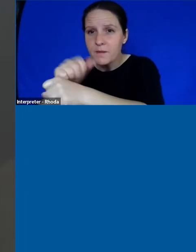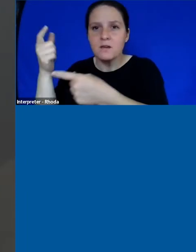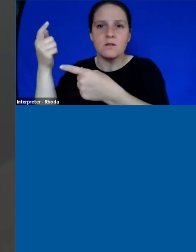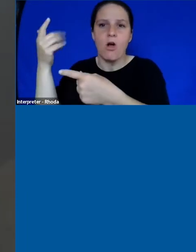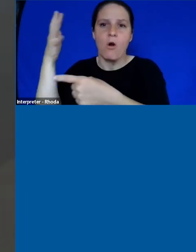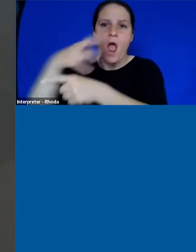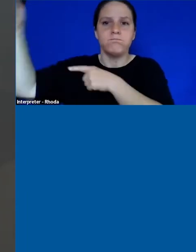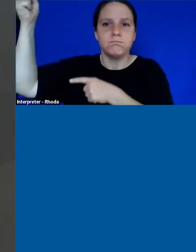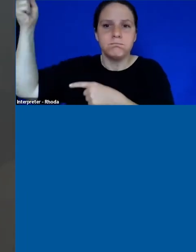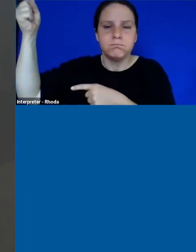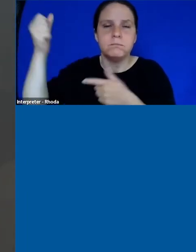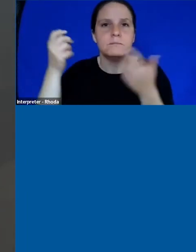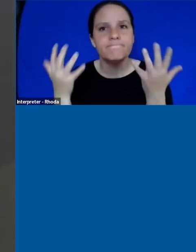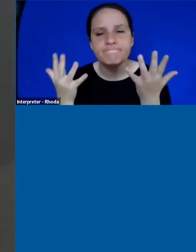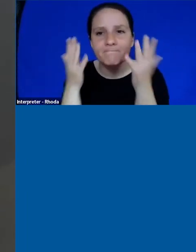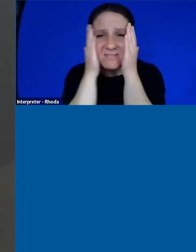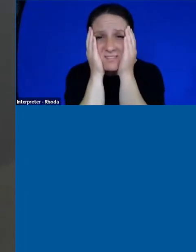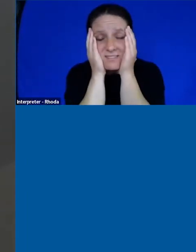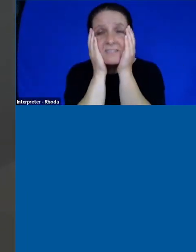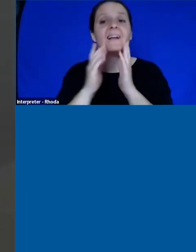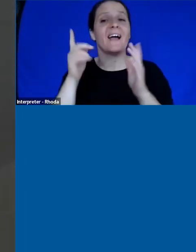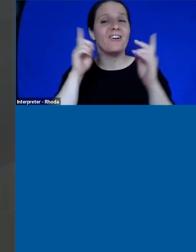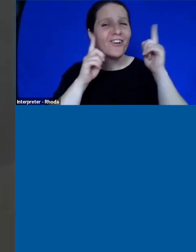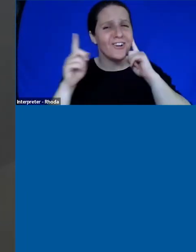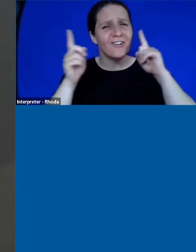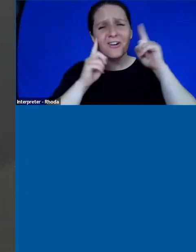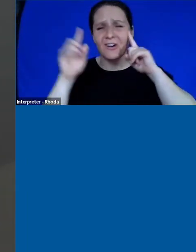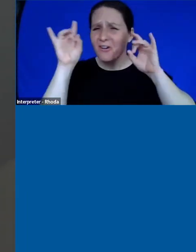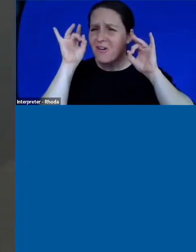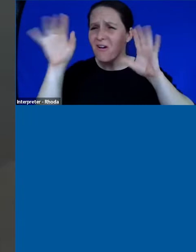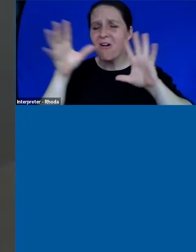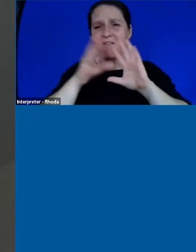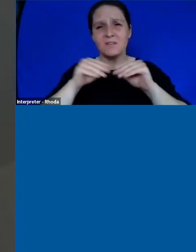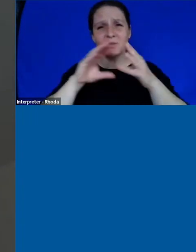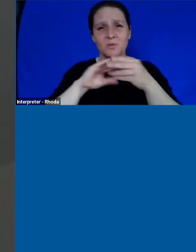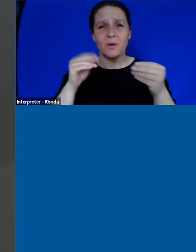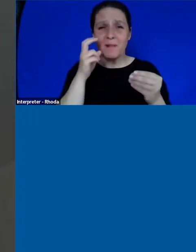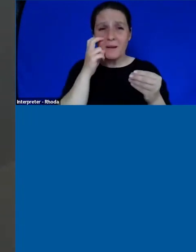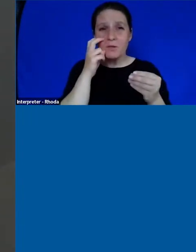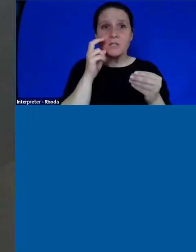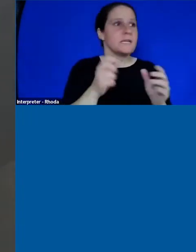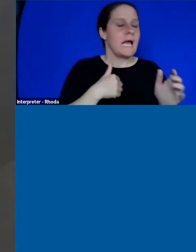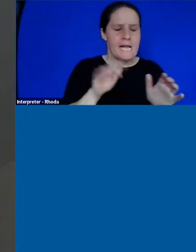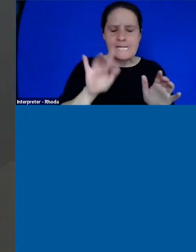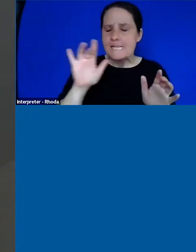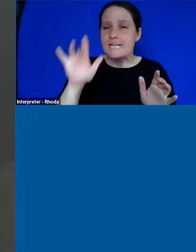So I heard horror stories from many blind people saying, "I made it all the way through the process and they told me the appointment